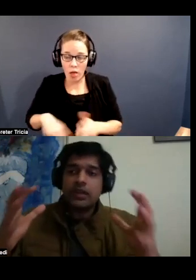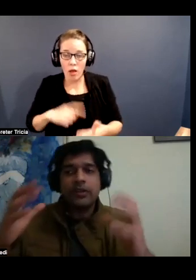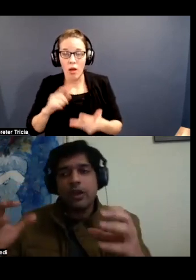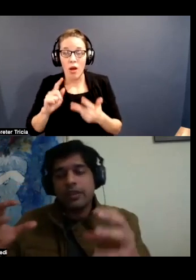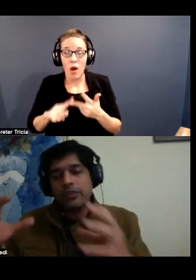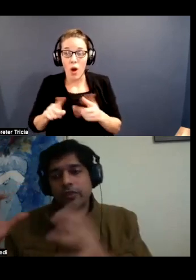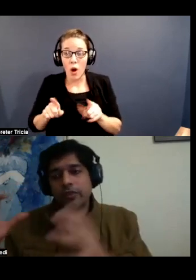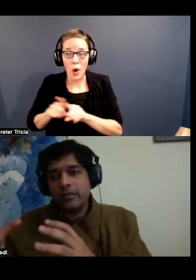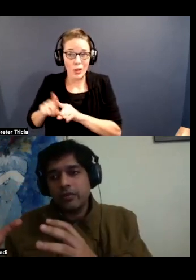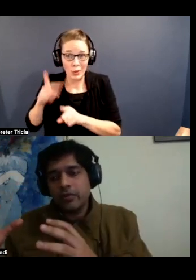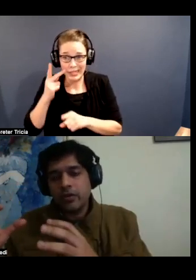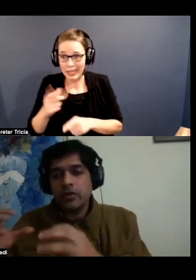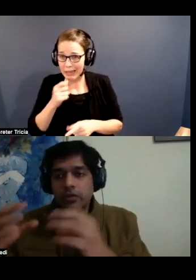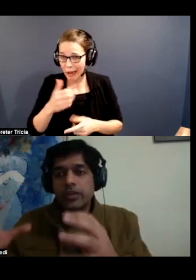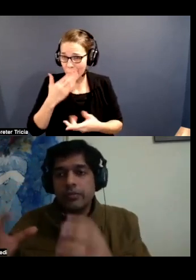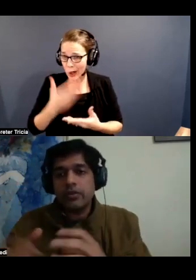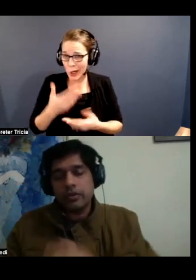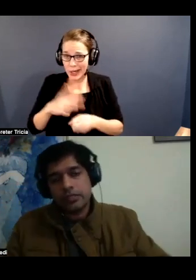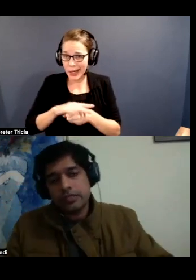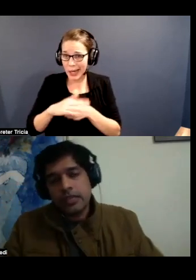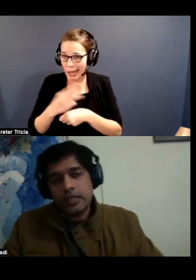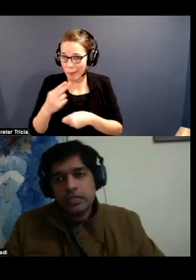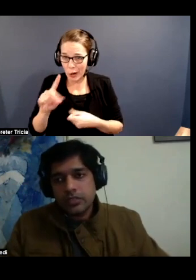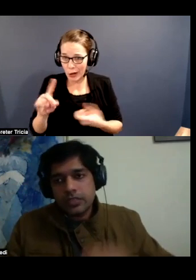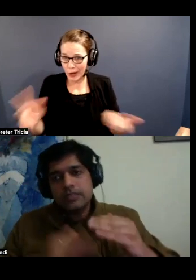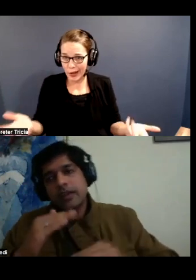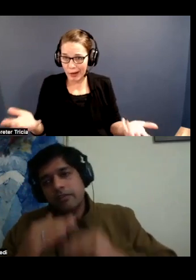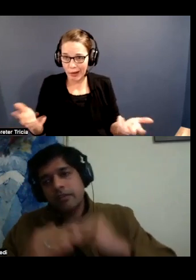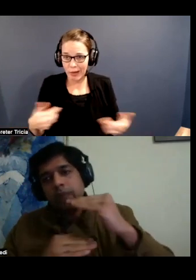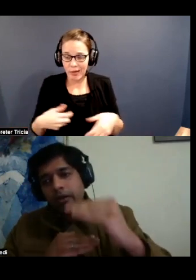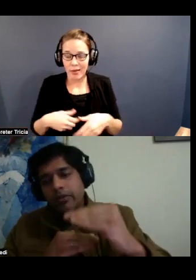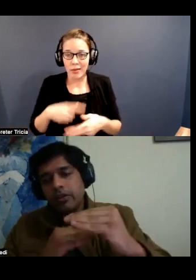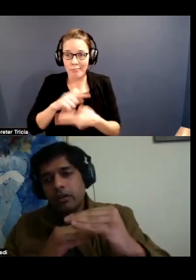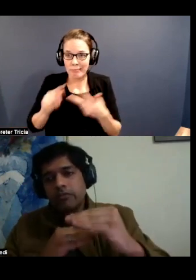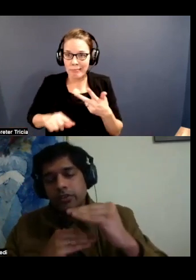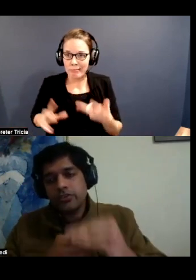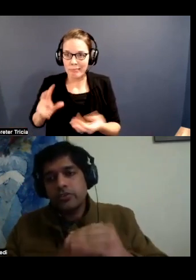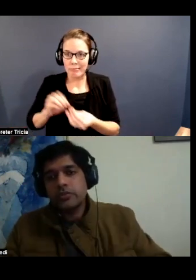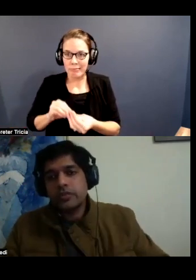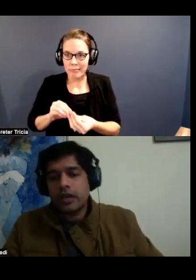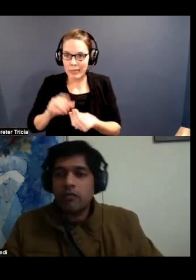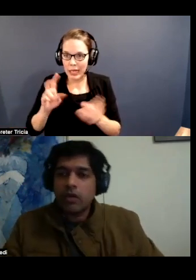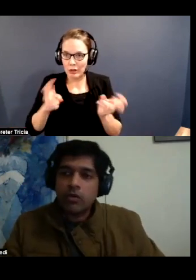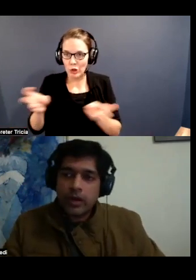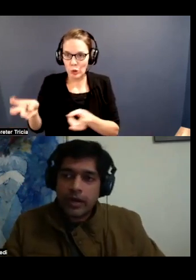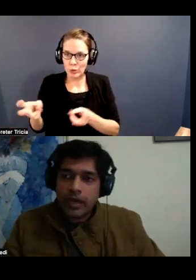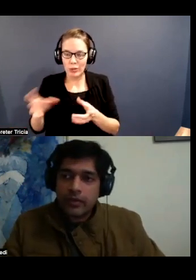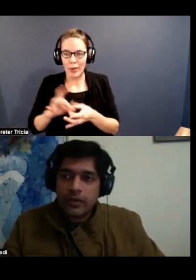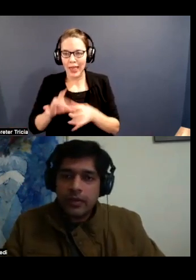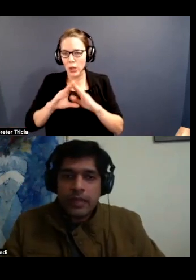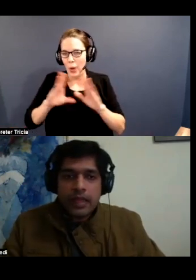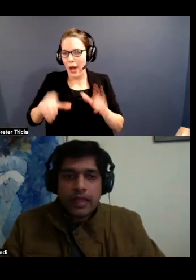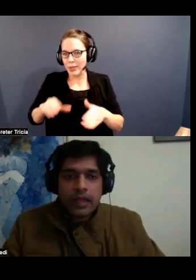not in the great neighborhoods - good neighborhoods. This is kind of compounding of issues one over another.